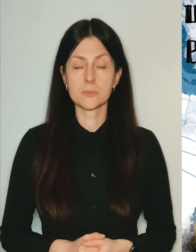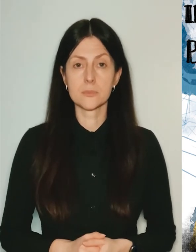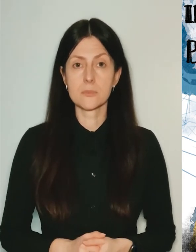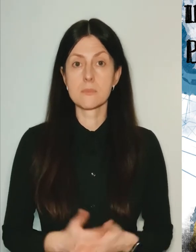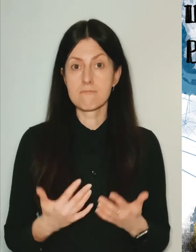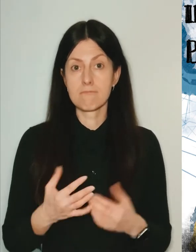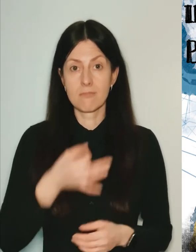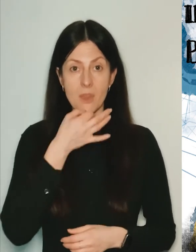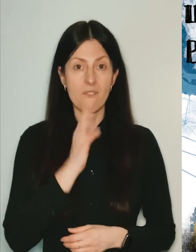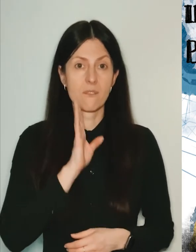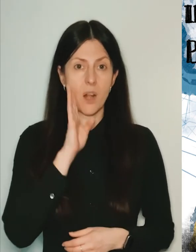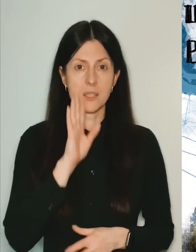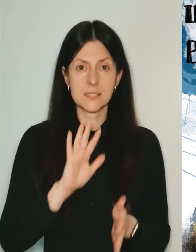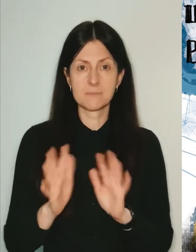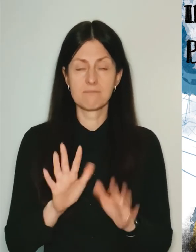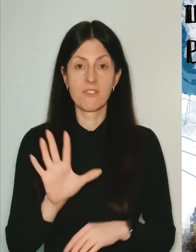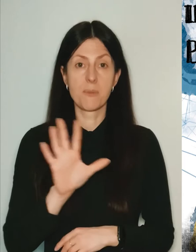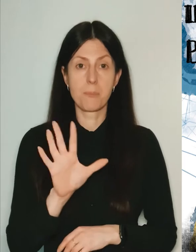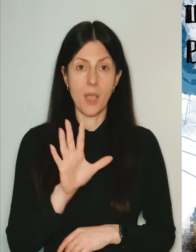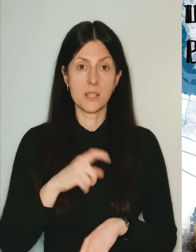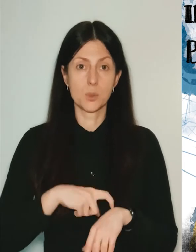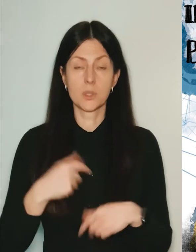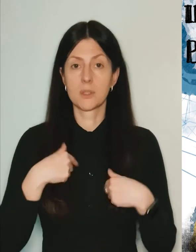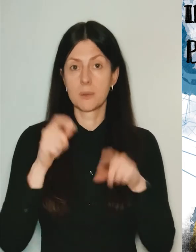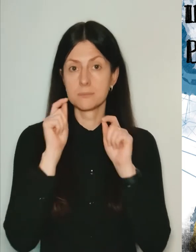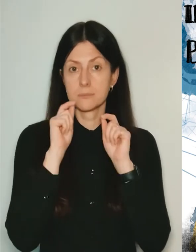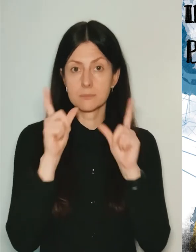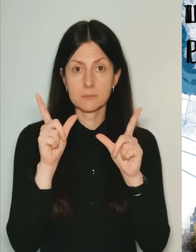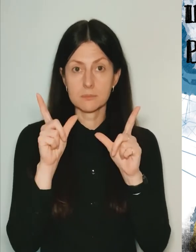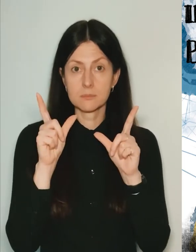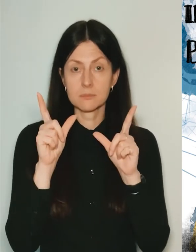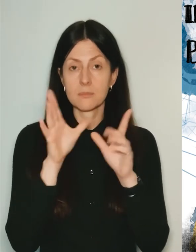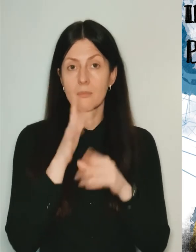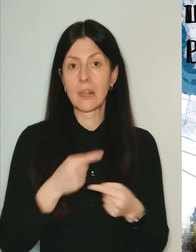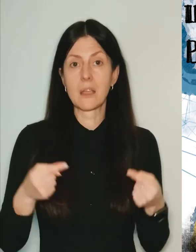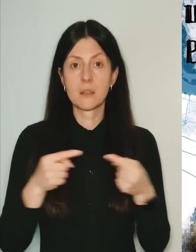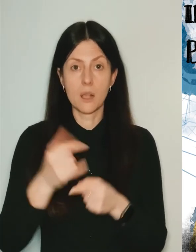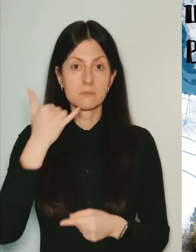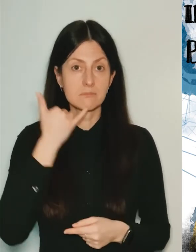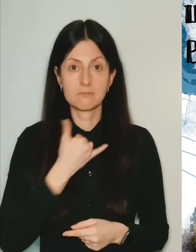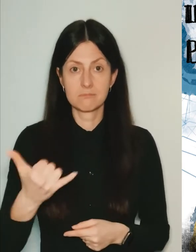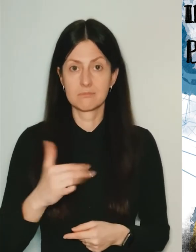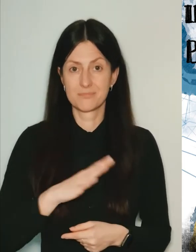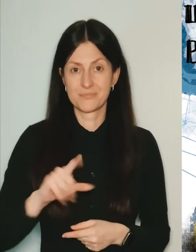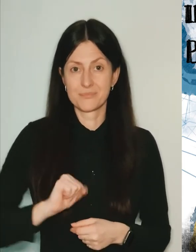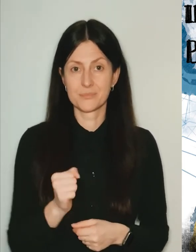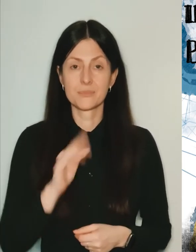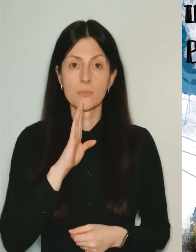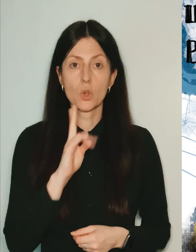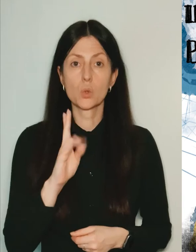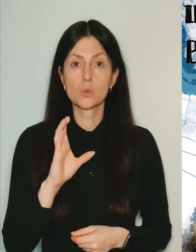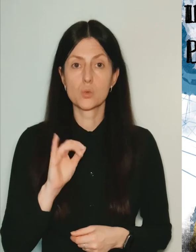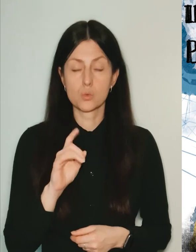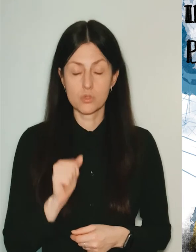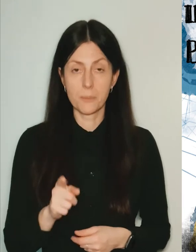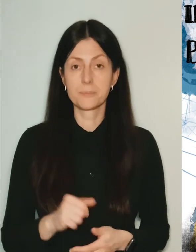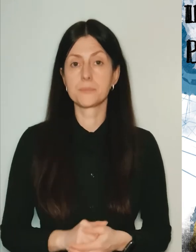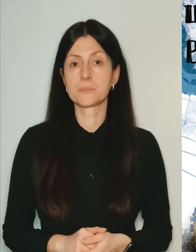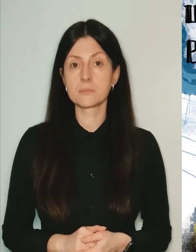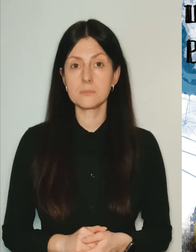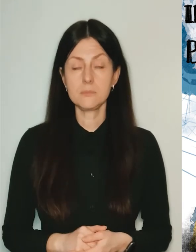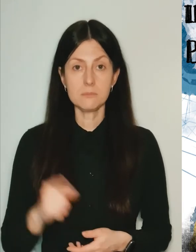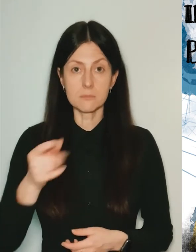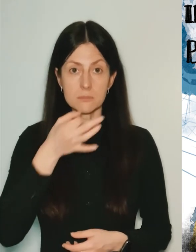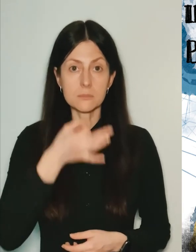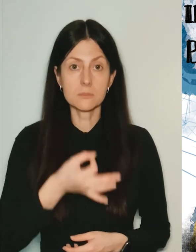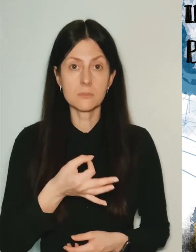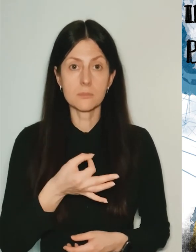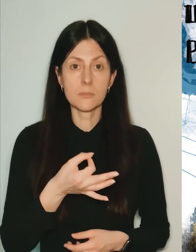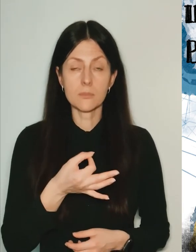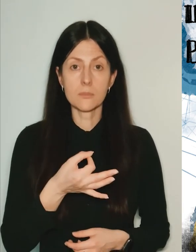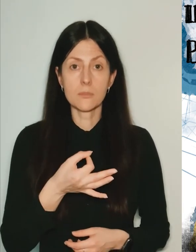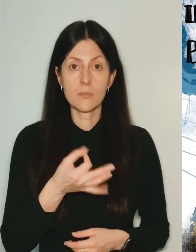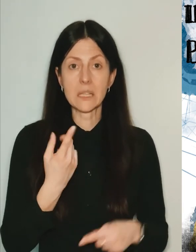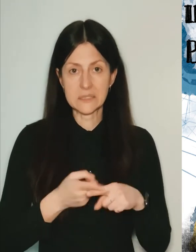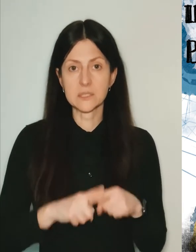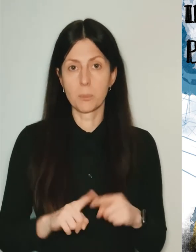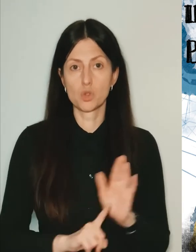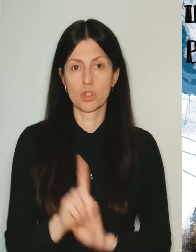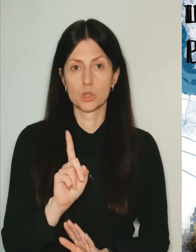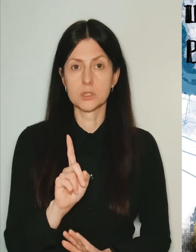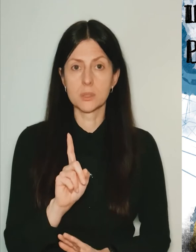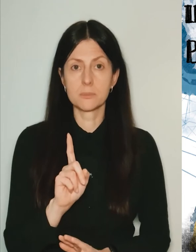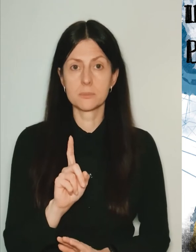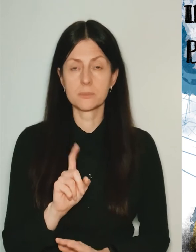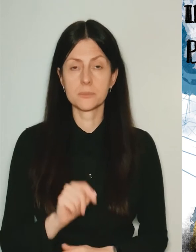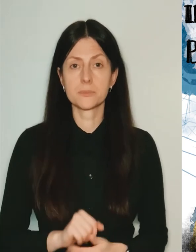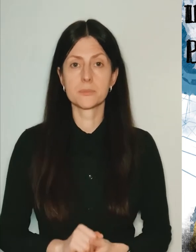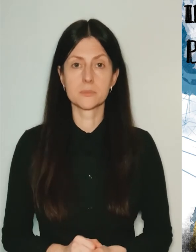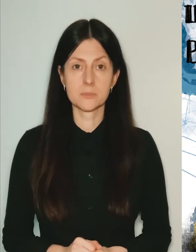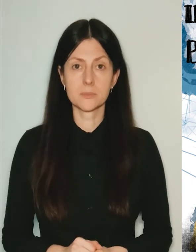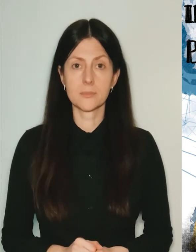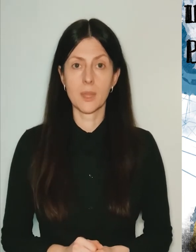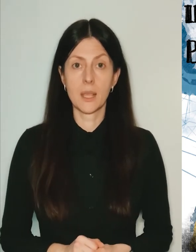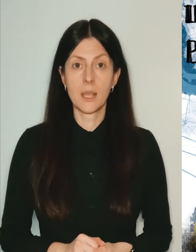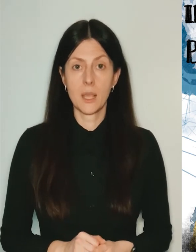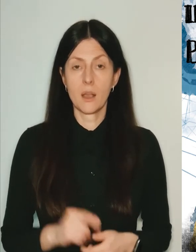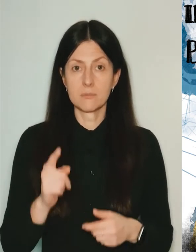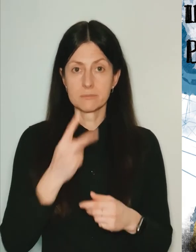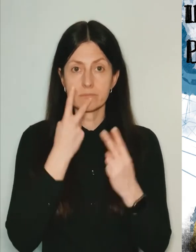It was Ksiusha’s call around 5 am in the morning that woke me up. She told me: “check the news, it has begun”.